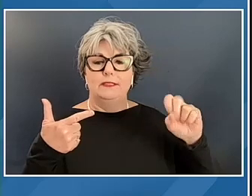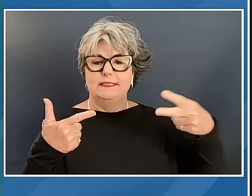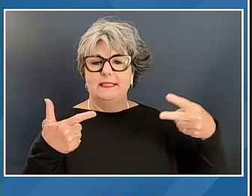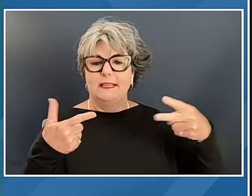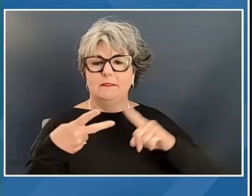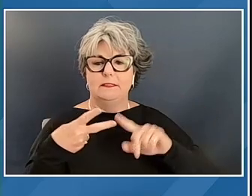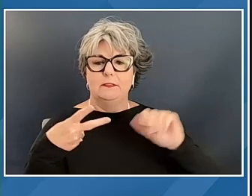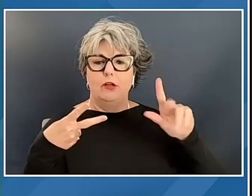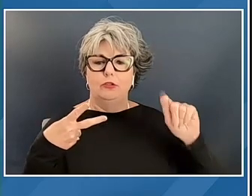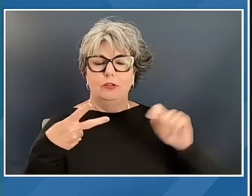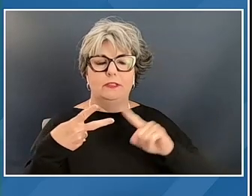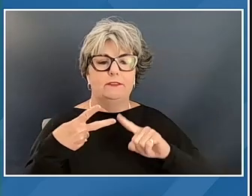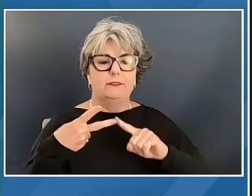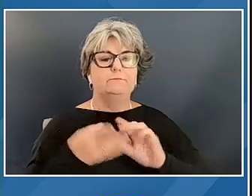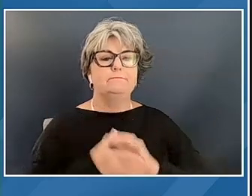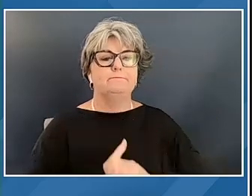Okay. Richard, do you have your hand up?